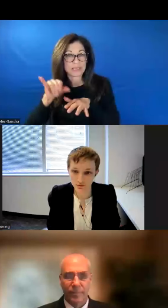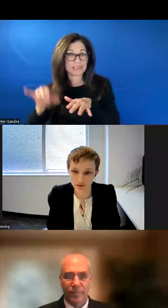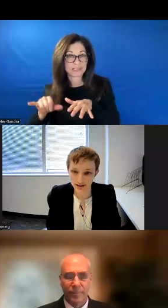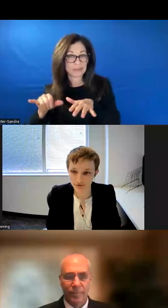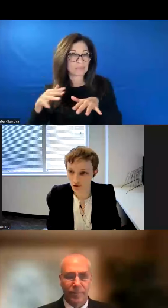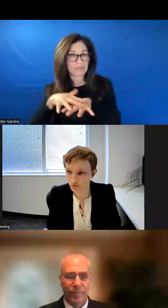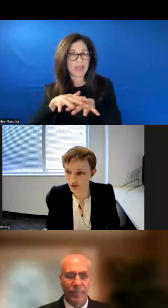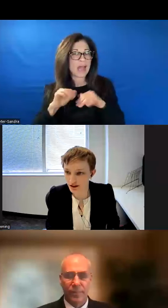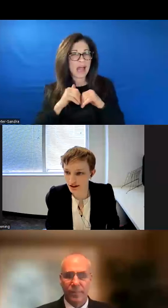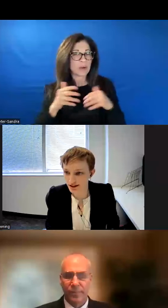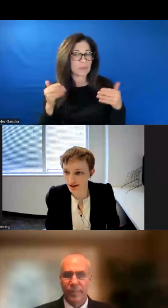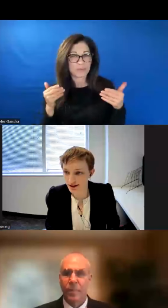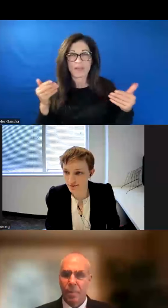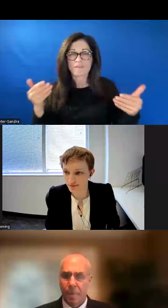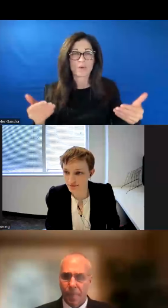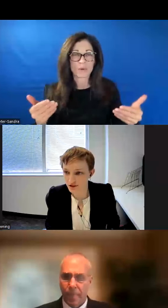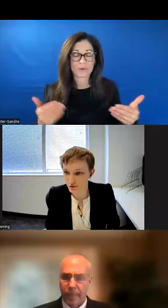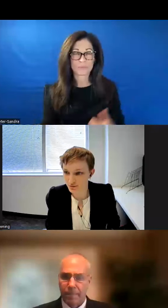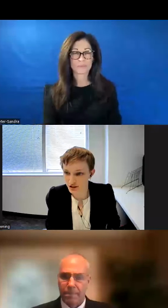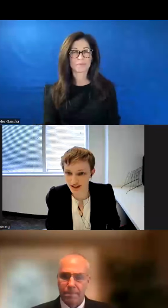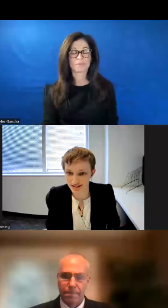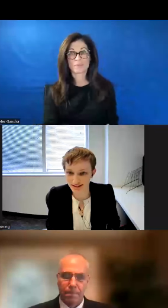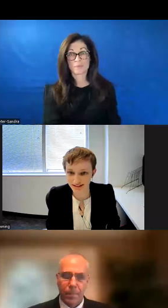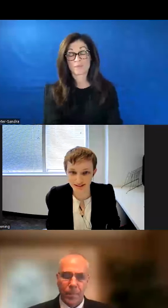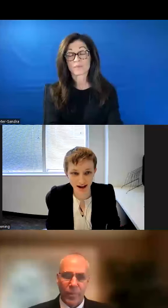WE MOVE THAT FORWARD. SO APPRECIATE THE